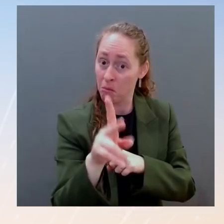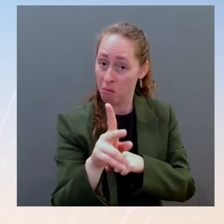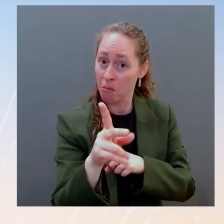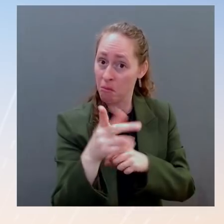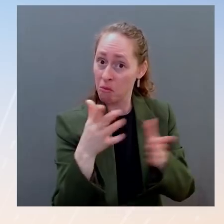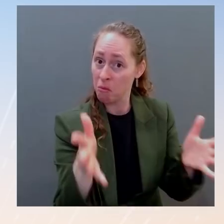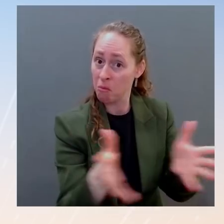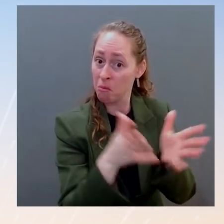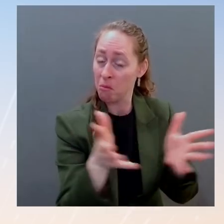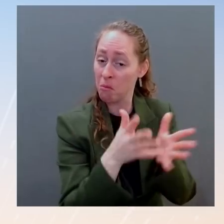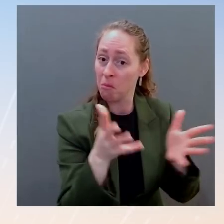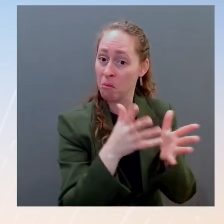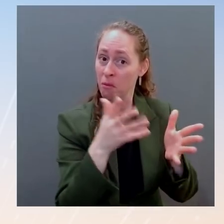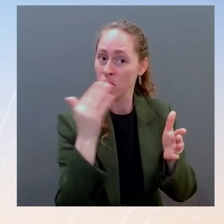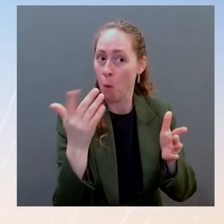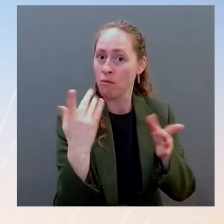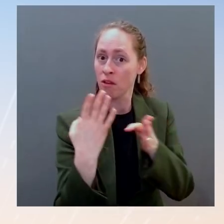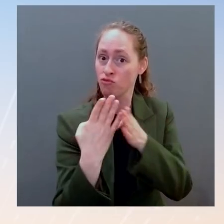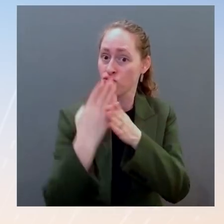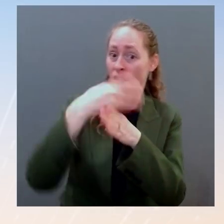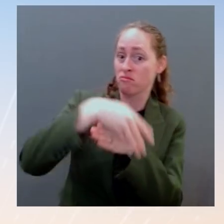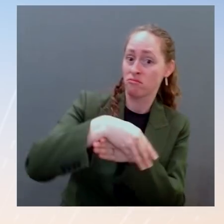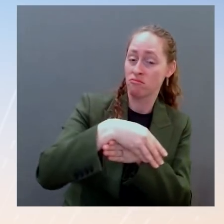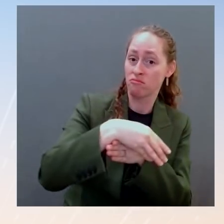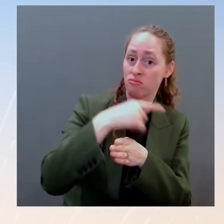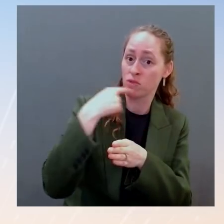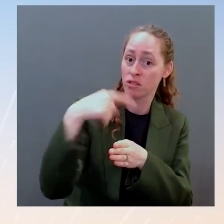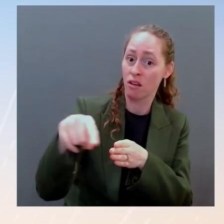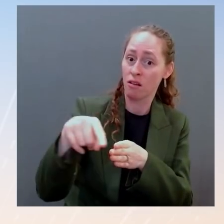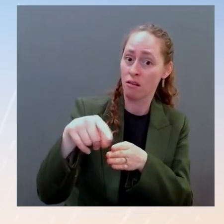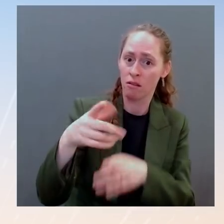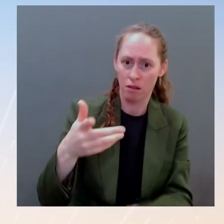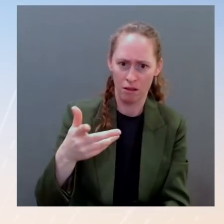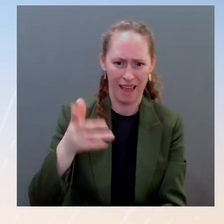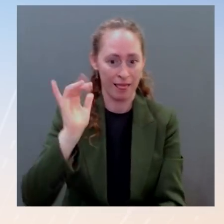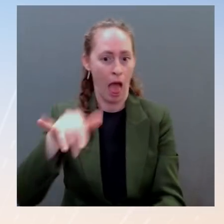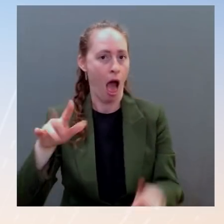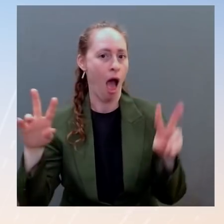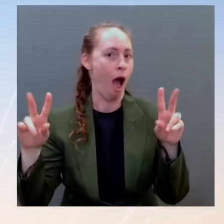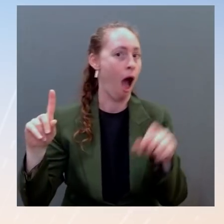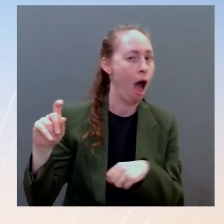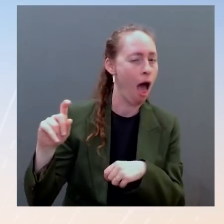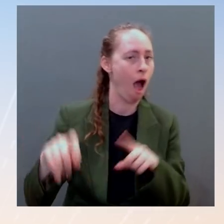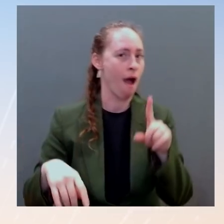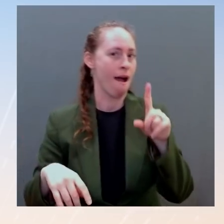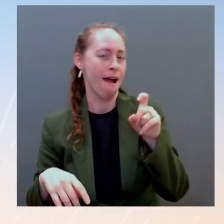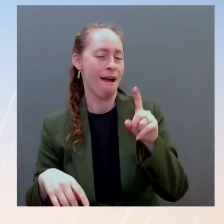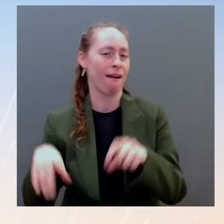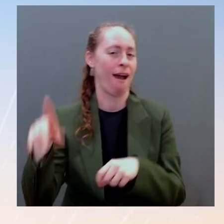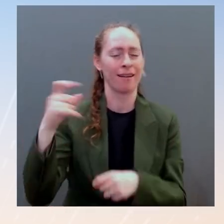so I'm not going to speak to it. Ukraine's country is being invaded. Russia is invading their country. That's what we're supporting them for.